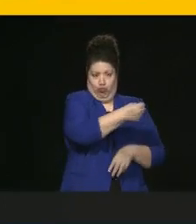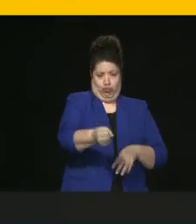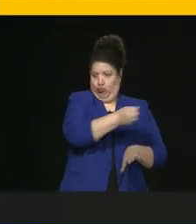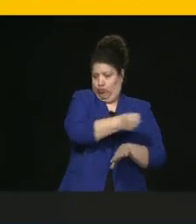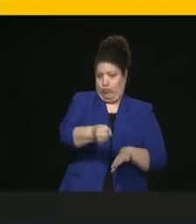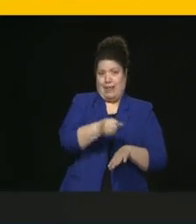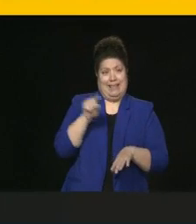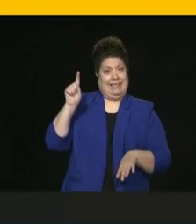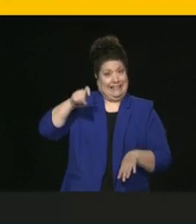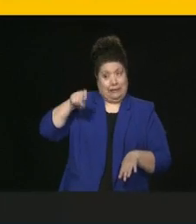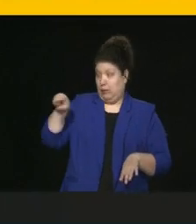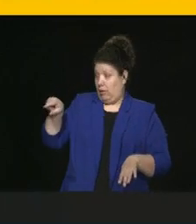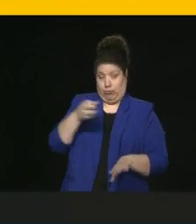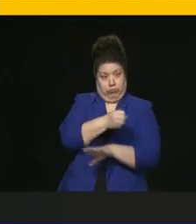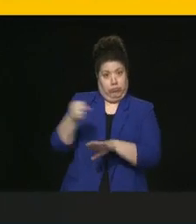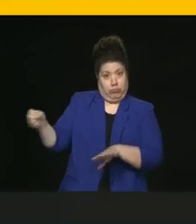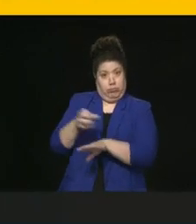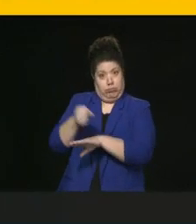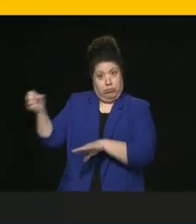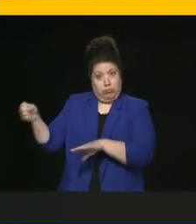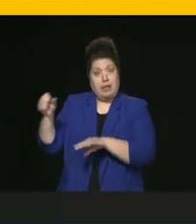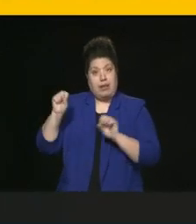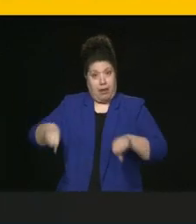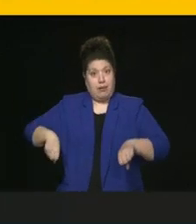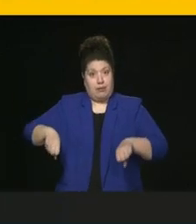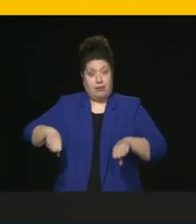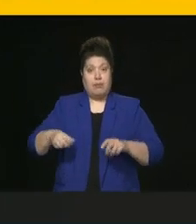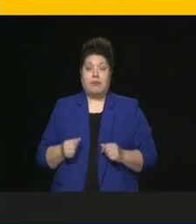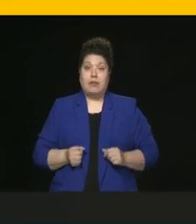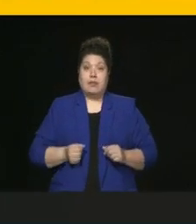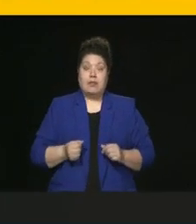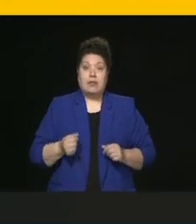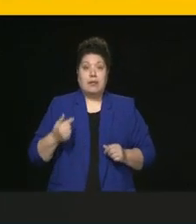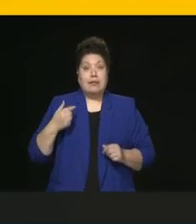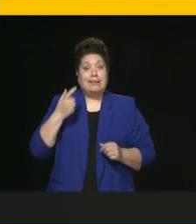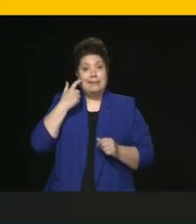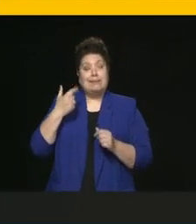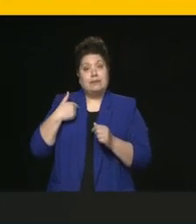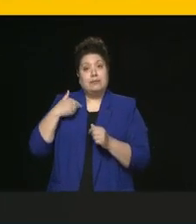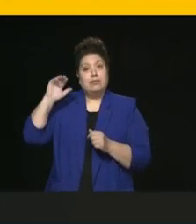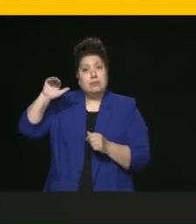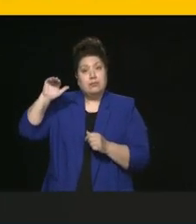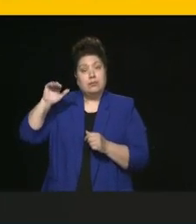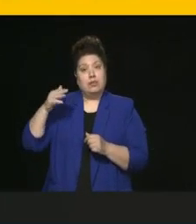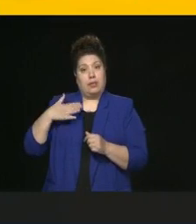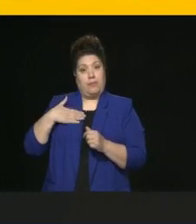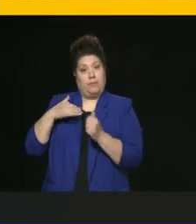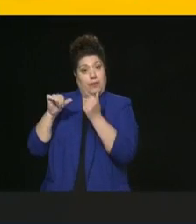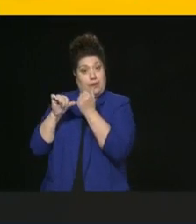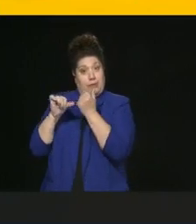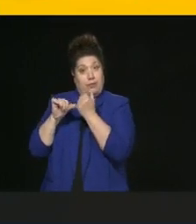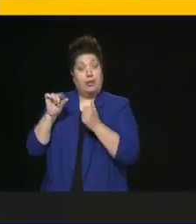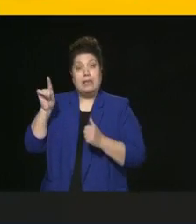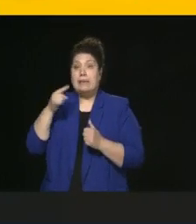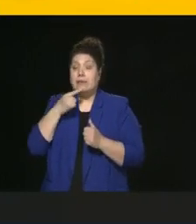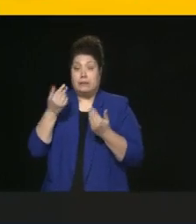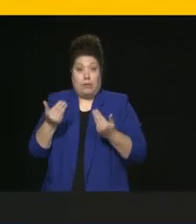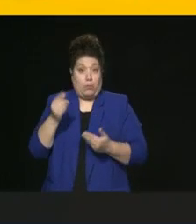TO SUPPORT THEM IN LONG-TERM CARE HOMES AND OTHER WAYS THAT THEY MIGHT NEED WITHIN THE HEALTH CARE SYSTEM. IN FACT, JUST CHECKED WITH MY